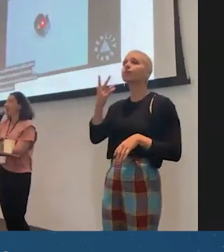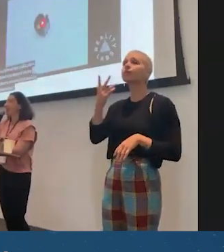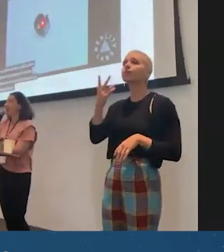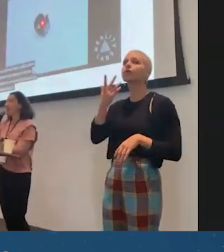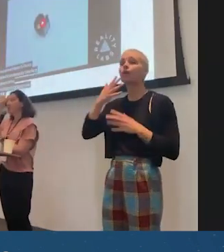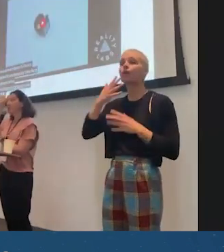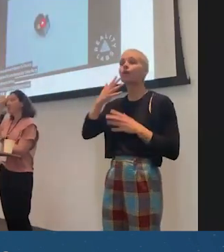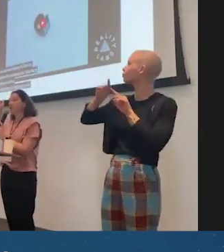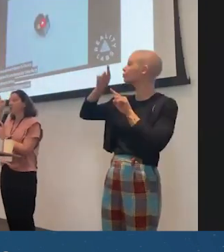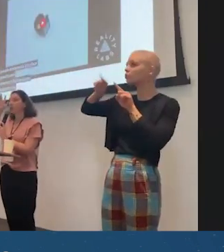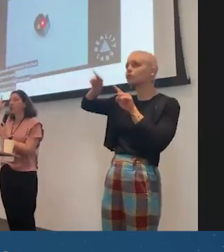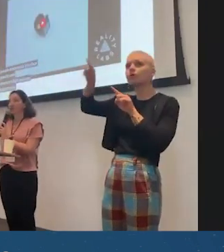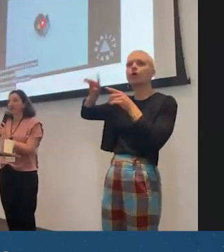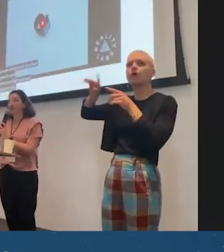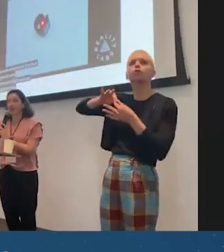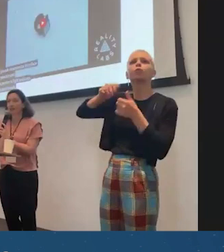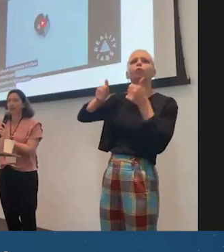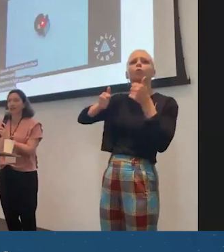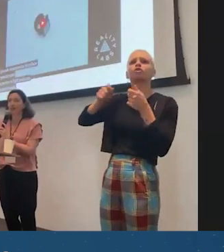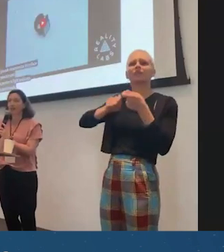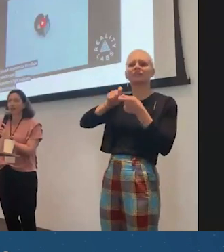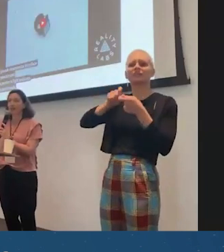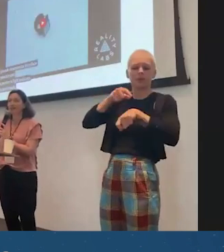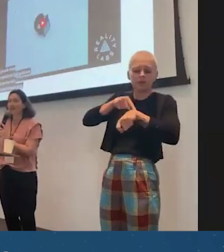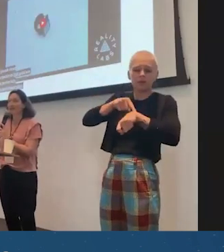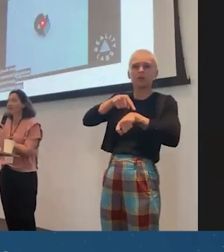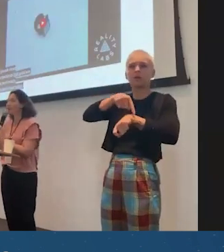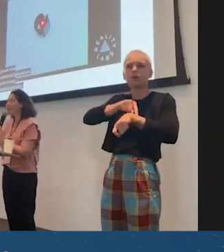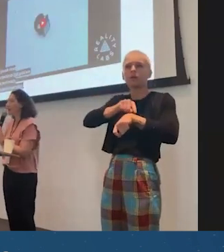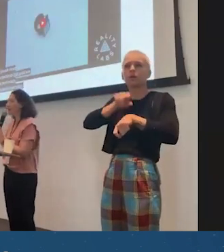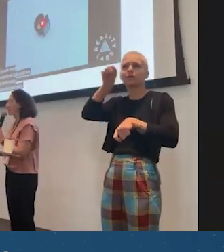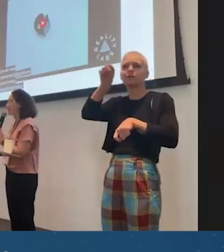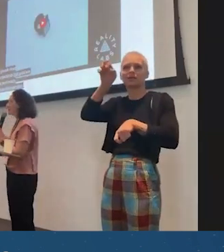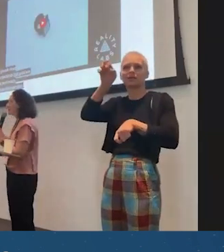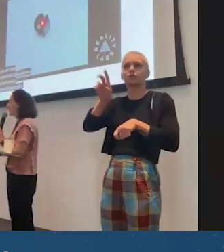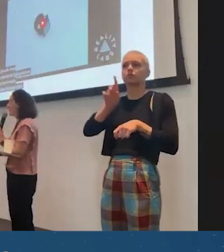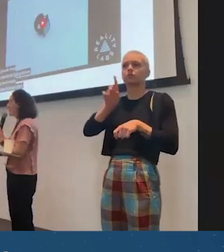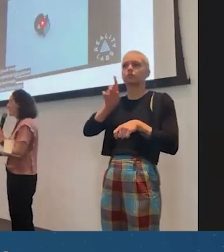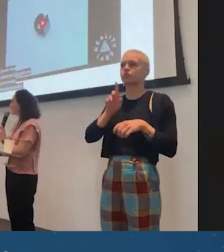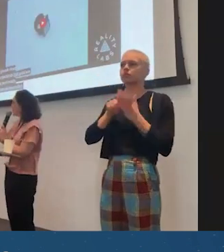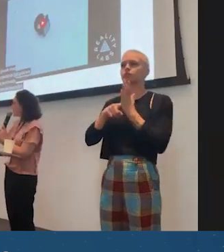And that shows you the kind of rich data and rich information and signal that we're able to obtain from just